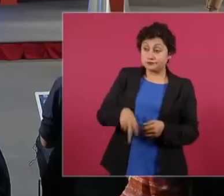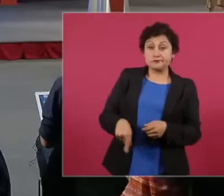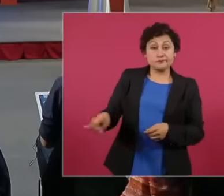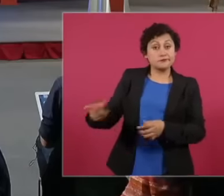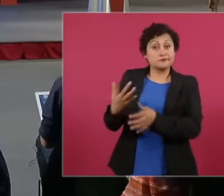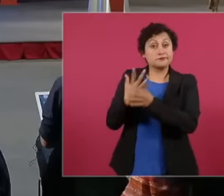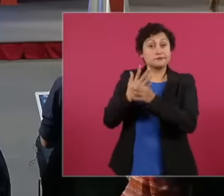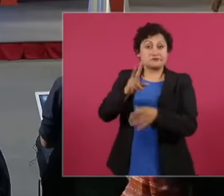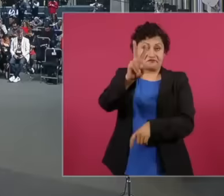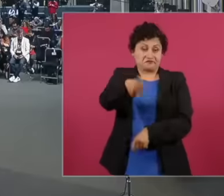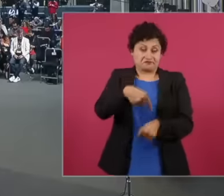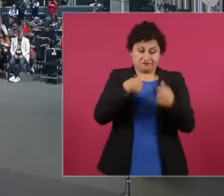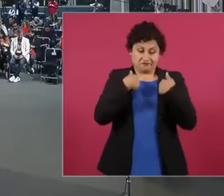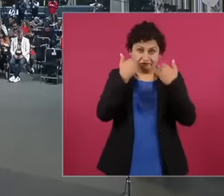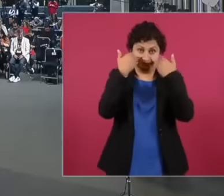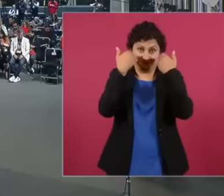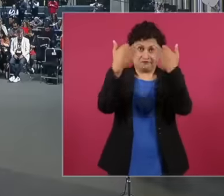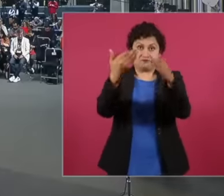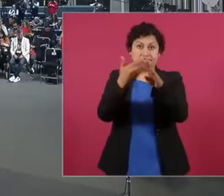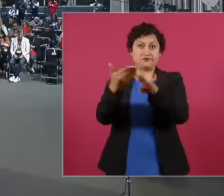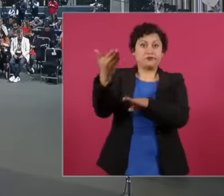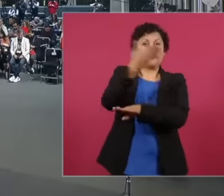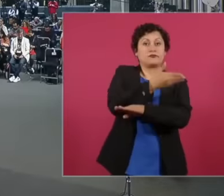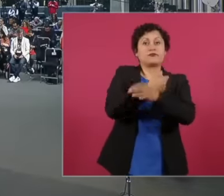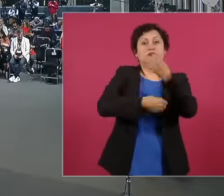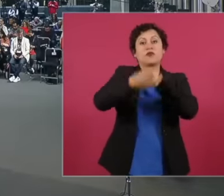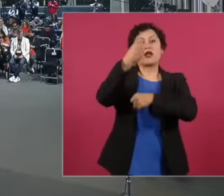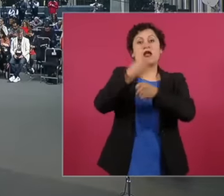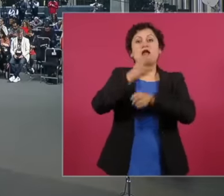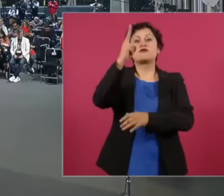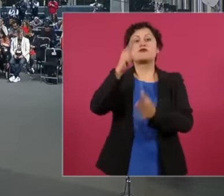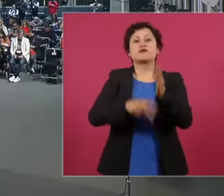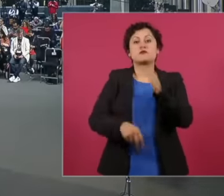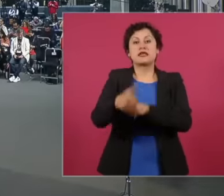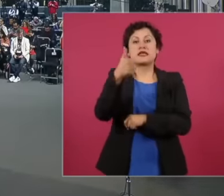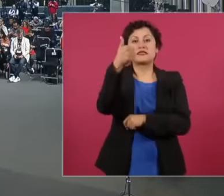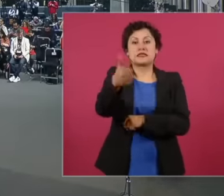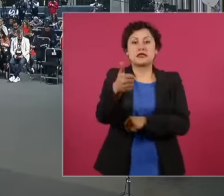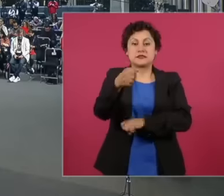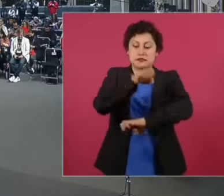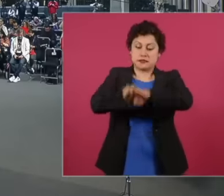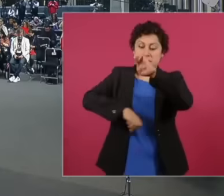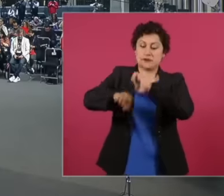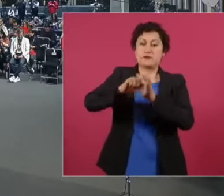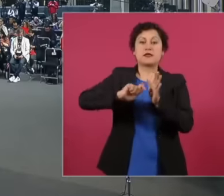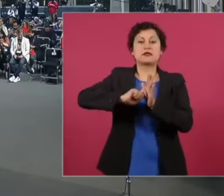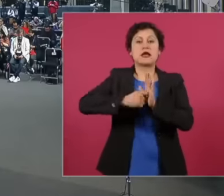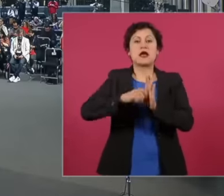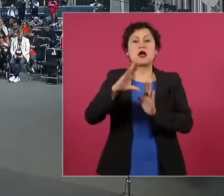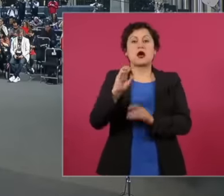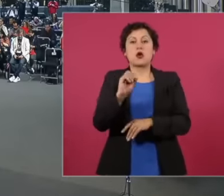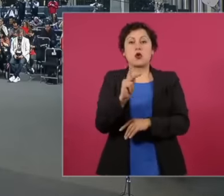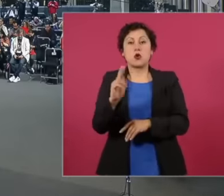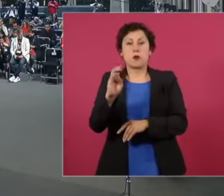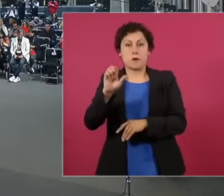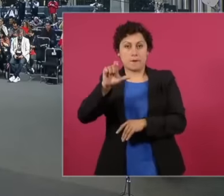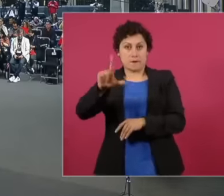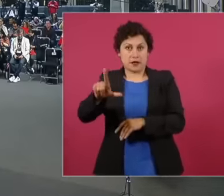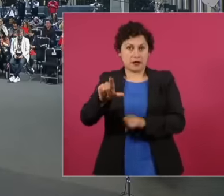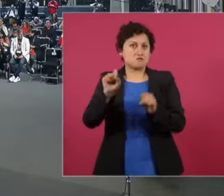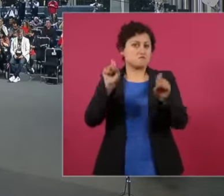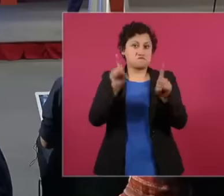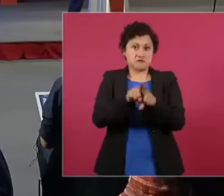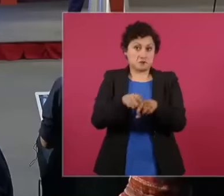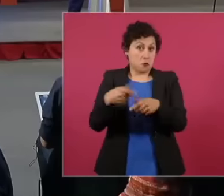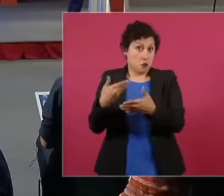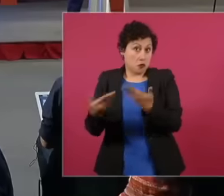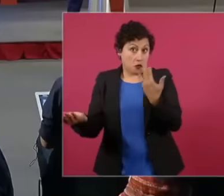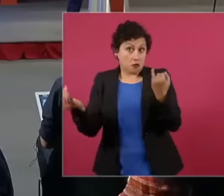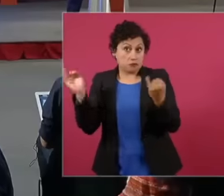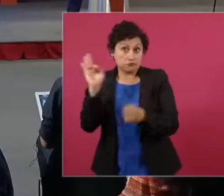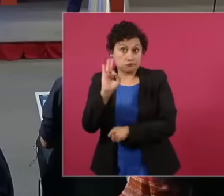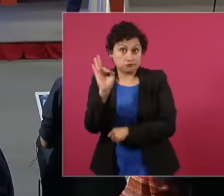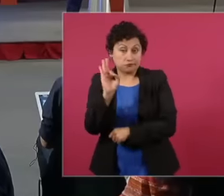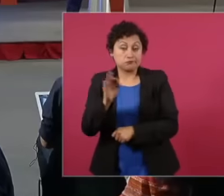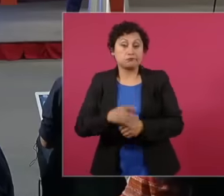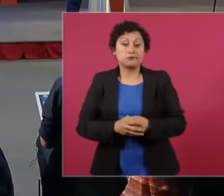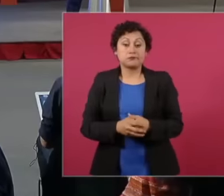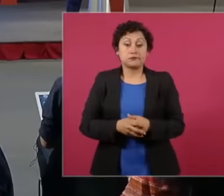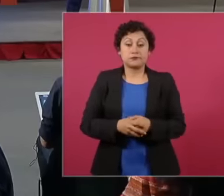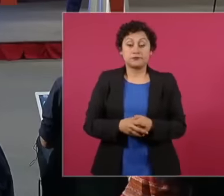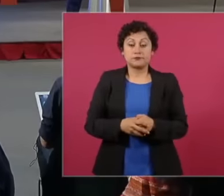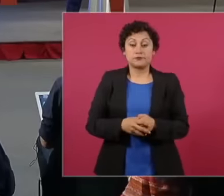that in 2006 the copel also now employees to vote for they sent a letter to their